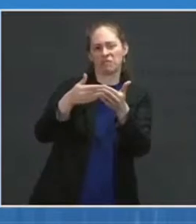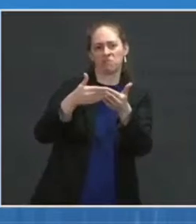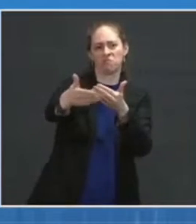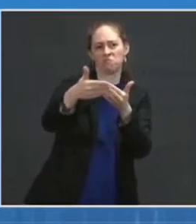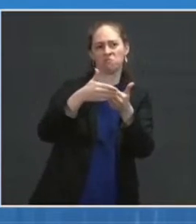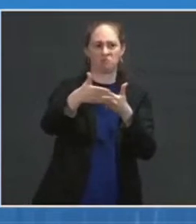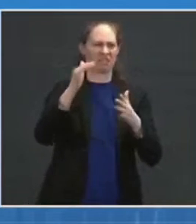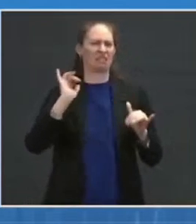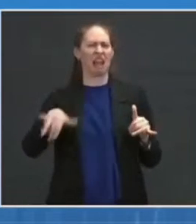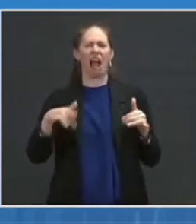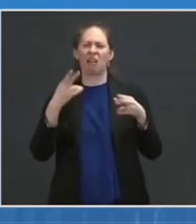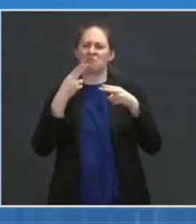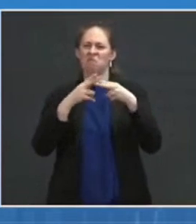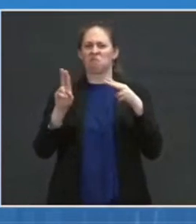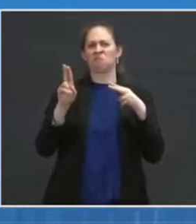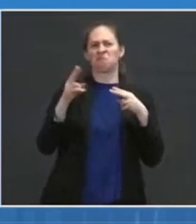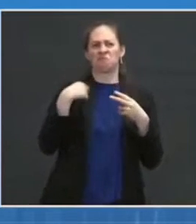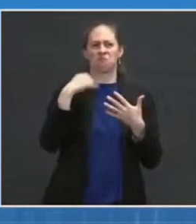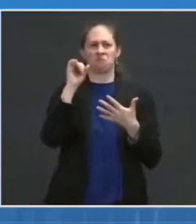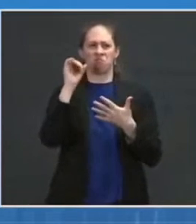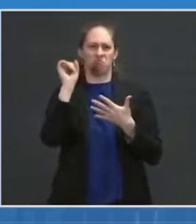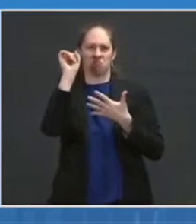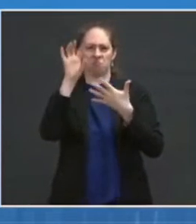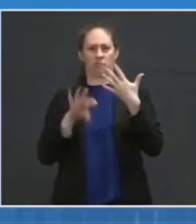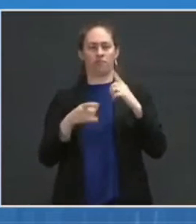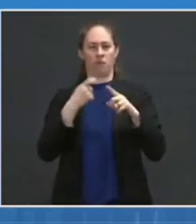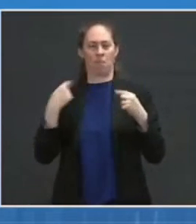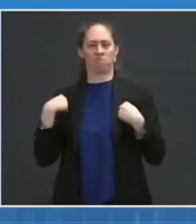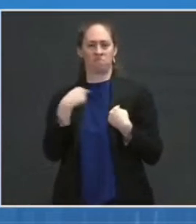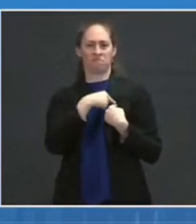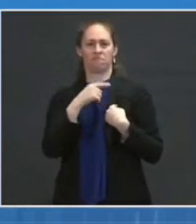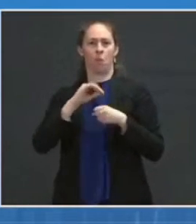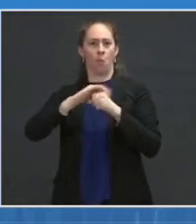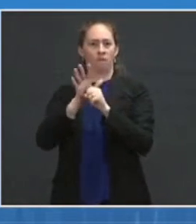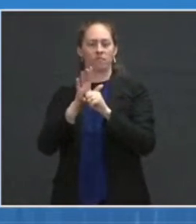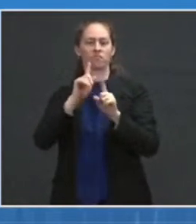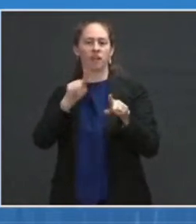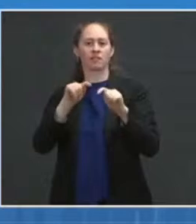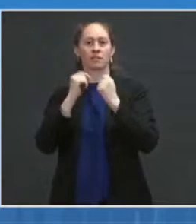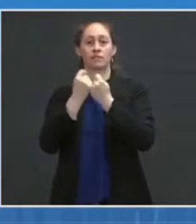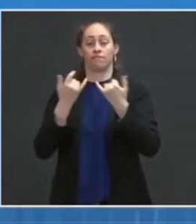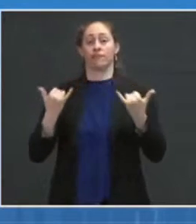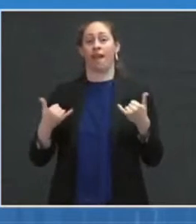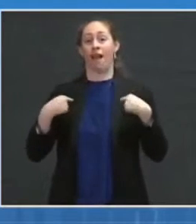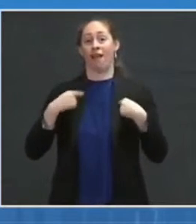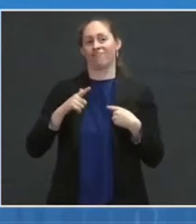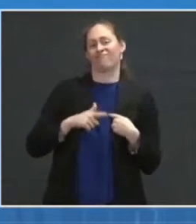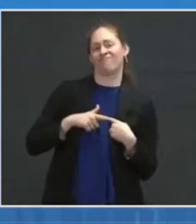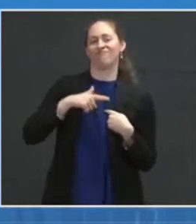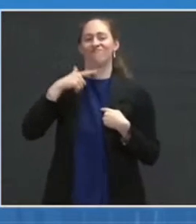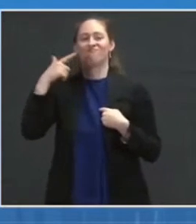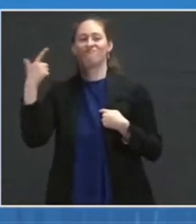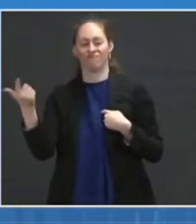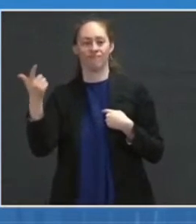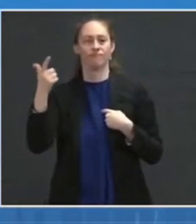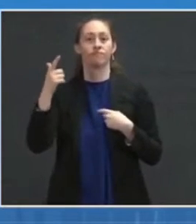OF THEM TO BE UP AND RUNNING IN THE NEXT TWO WEEKS. SO THAT IS A BRIEF STATUS FROM THE WHITE HOUSE COVID RESPONSE TEAM.